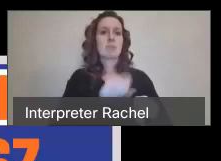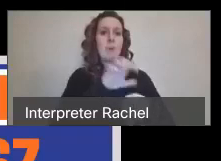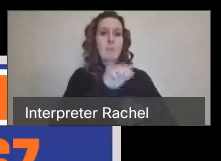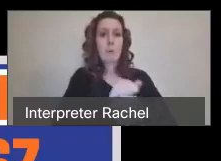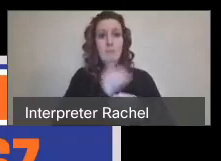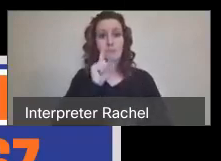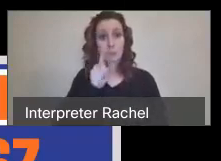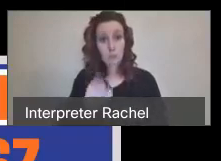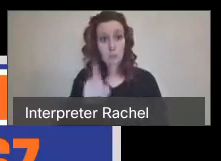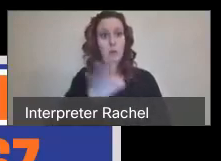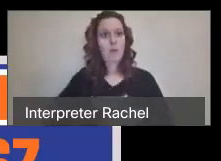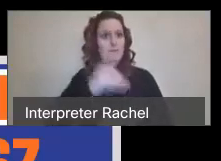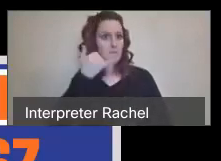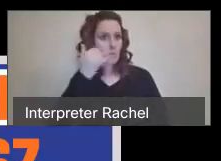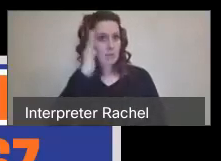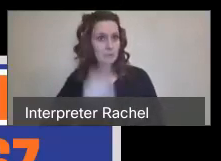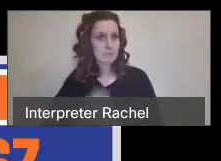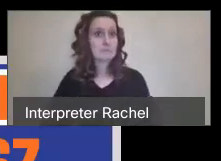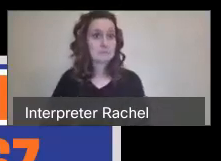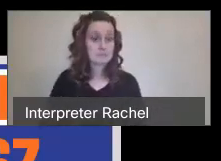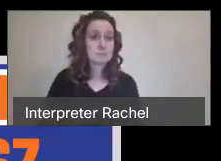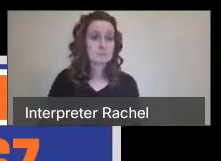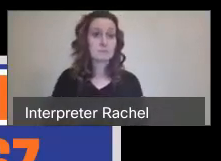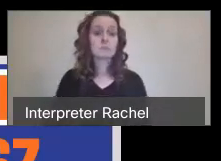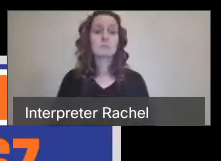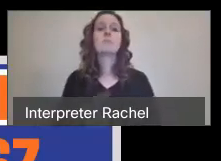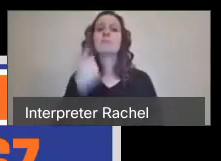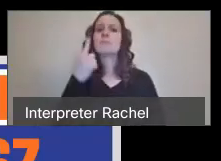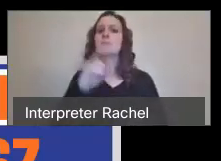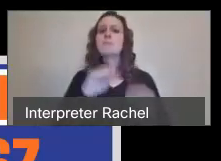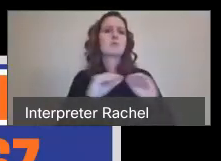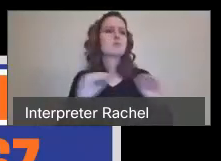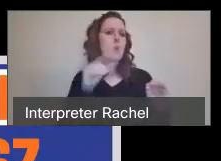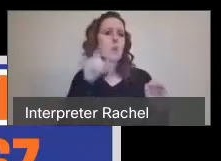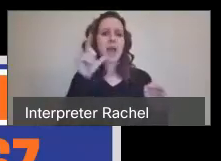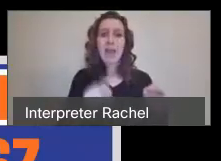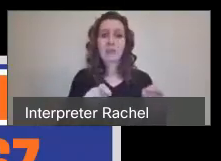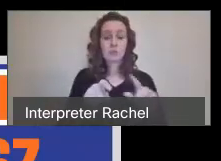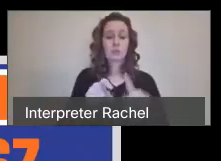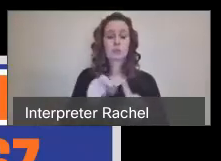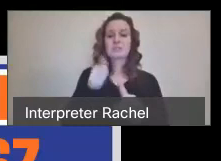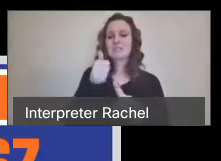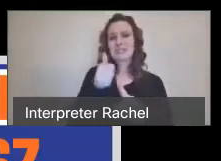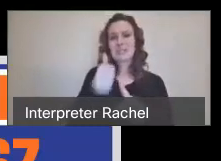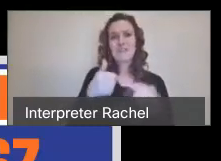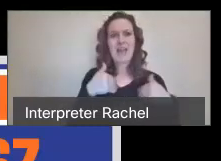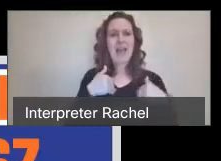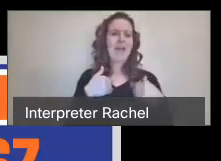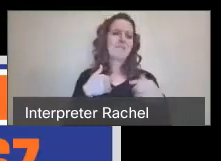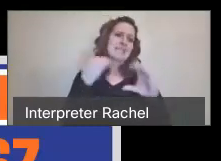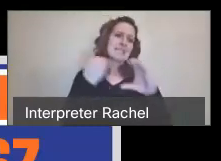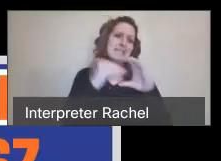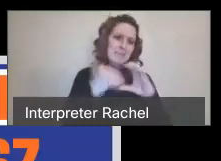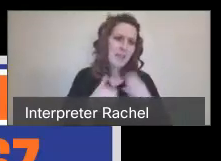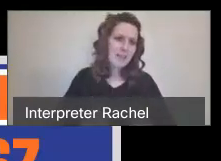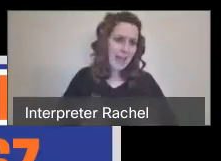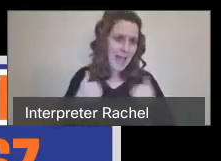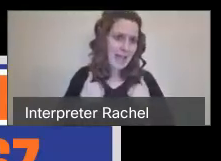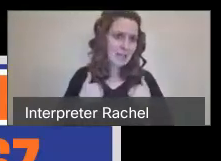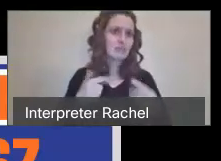over the phone. There is no need for callers to have a valid email address or internet access.